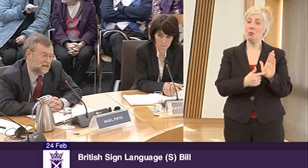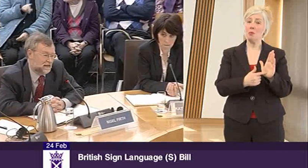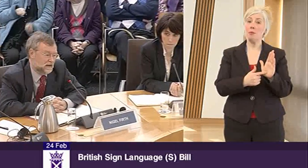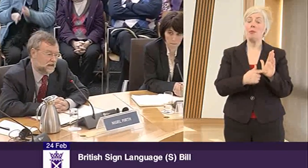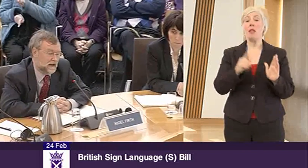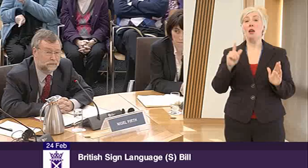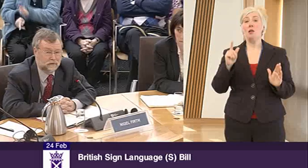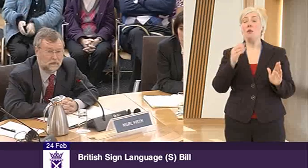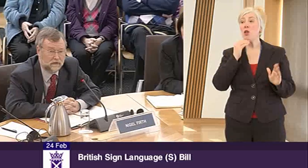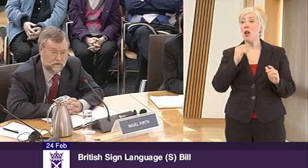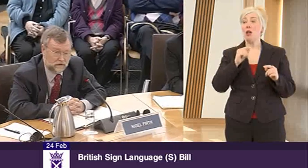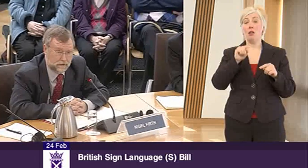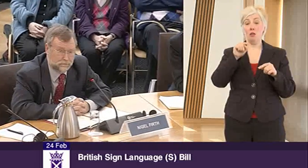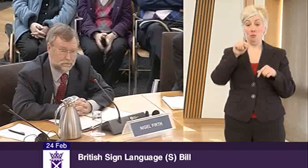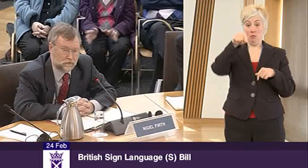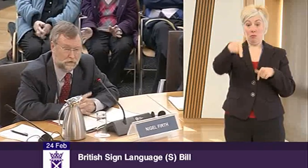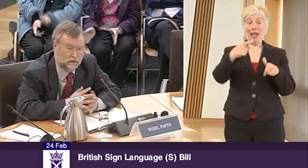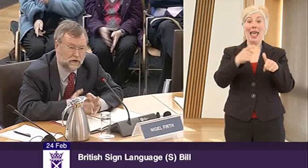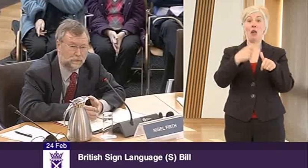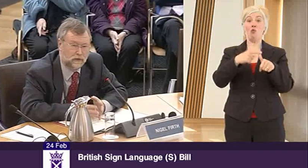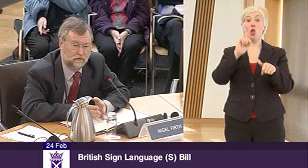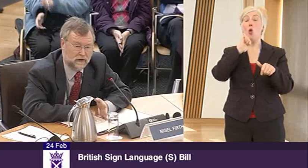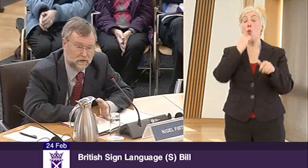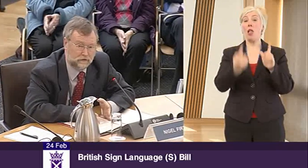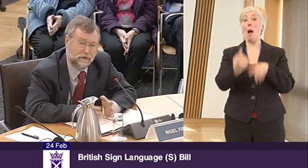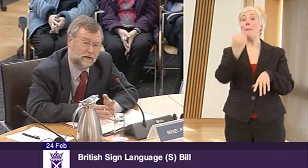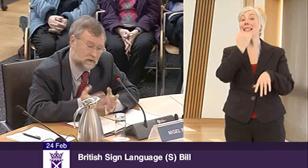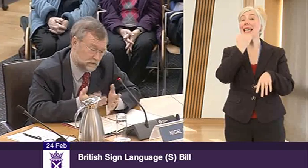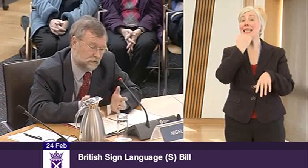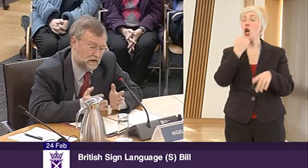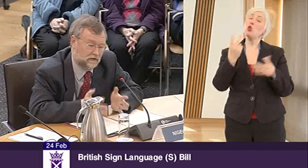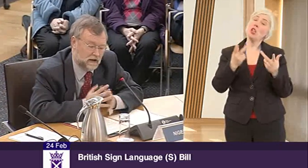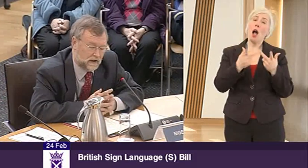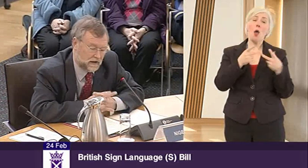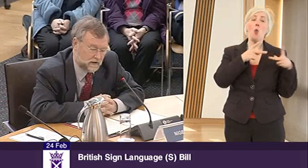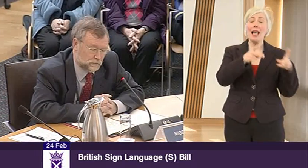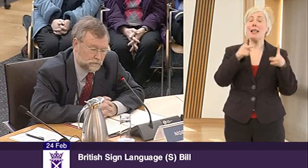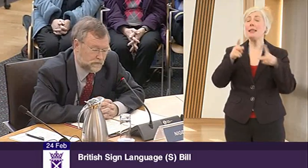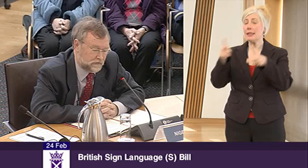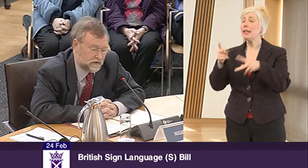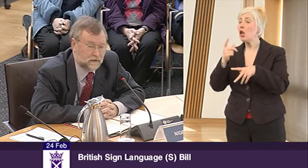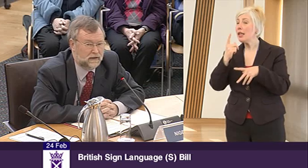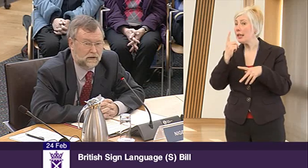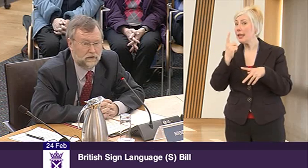are due to be updated in April. There are a number of vehicles, and it would be for